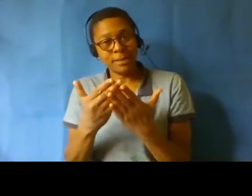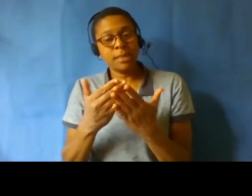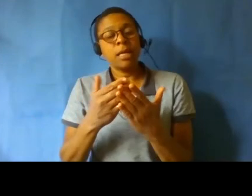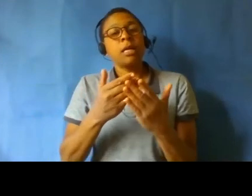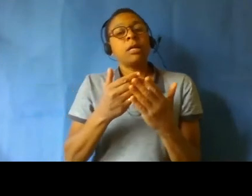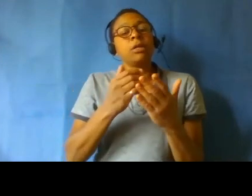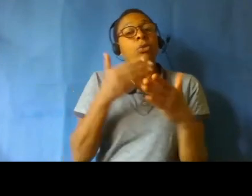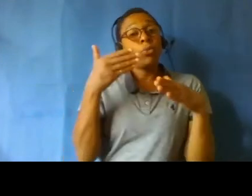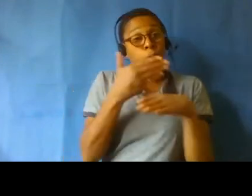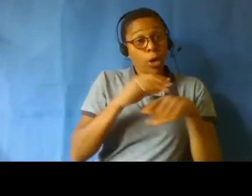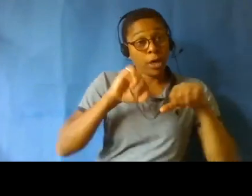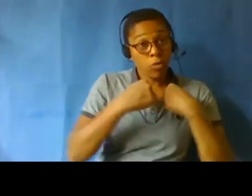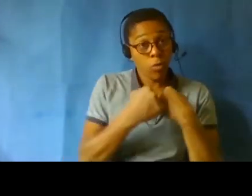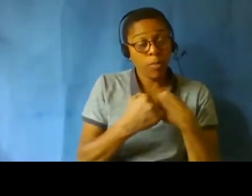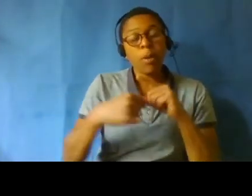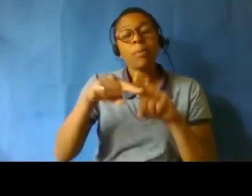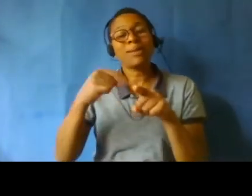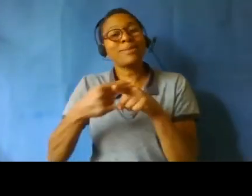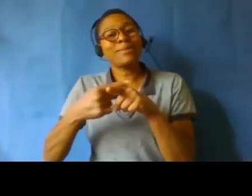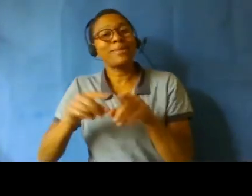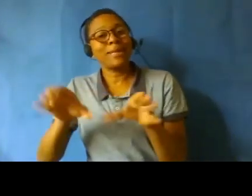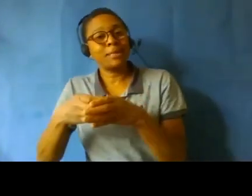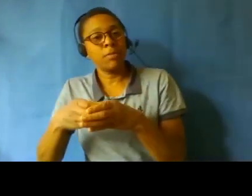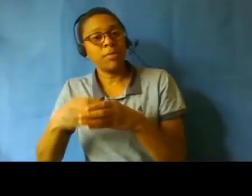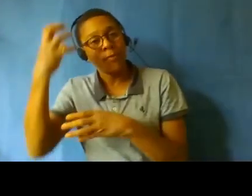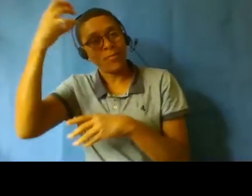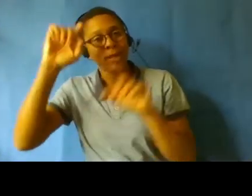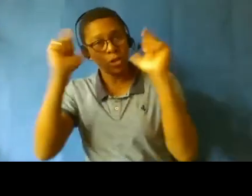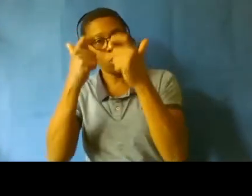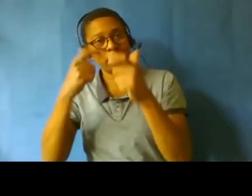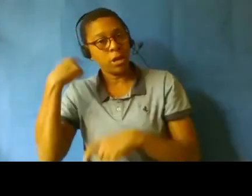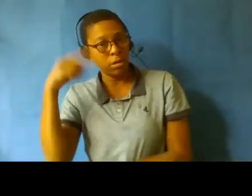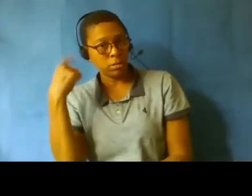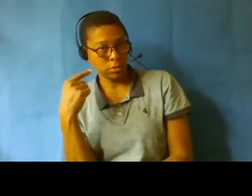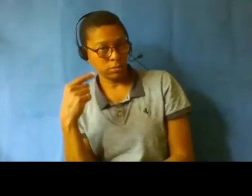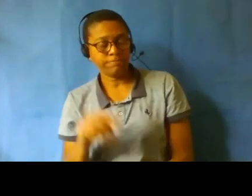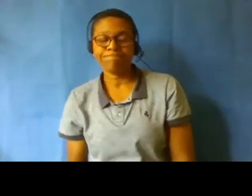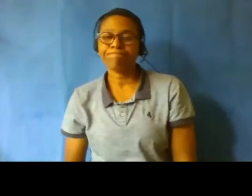of King's College London I would especially like to extend our thanks to